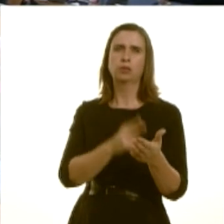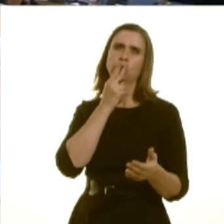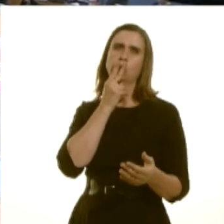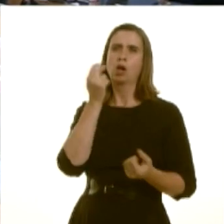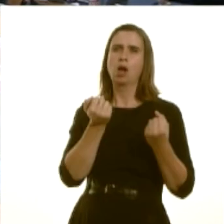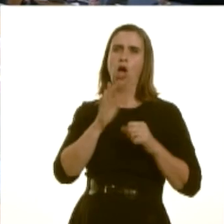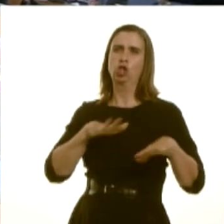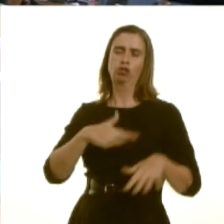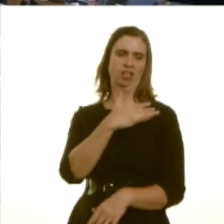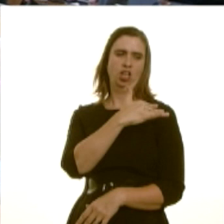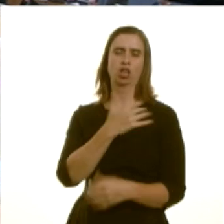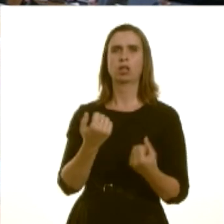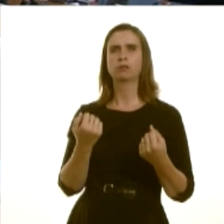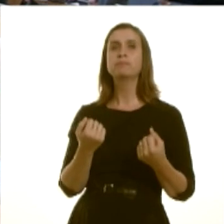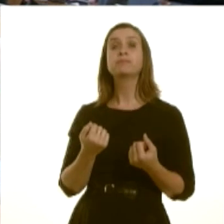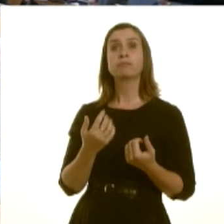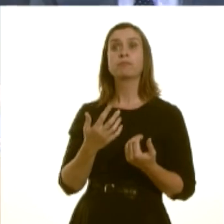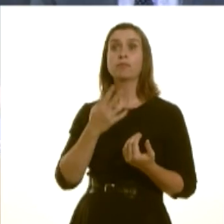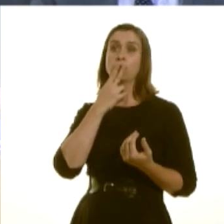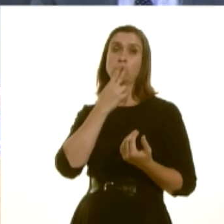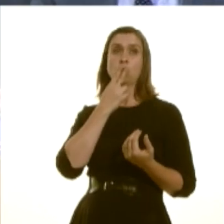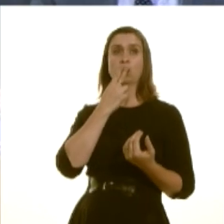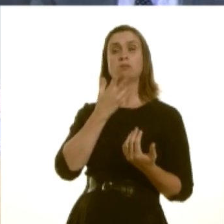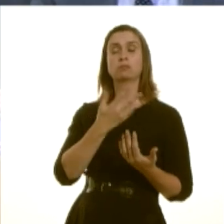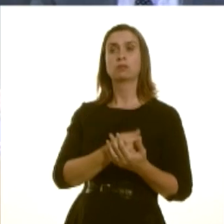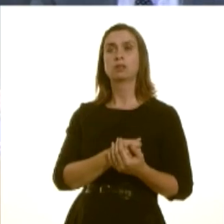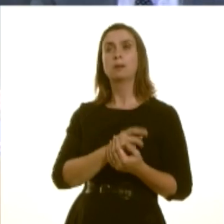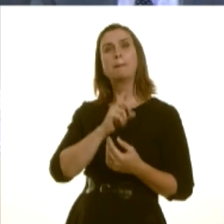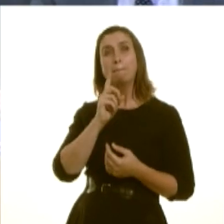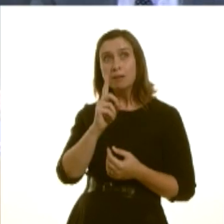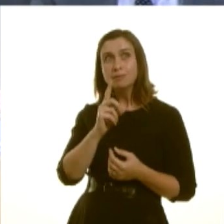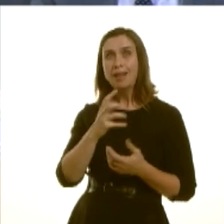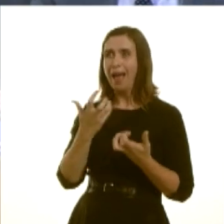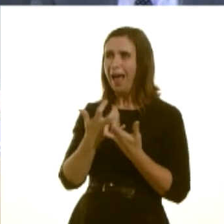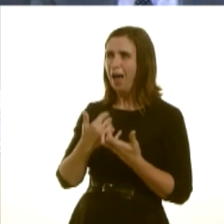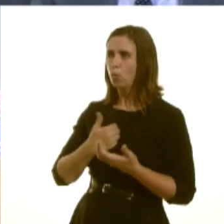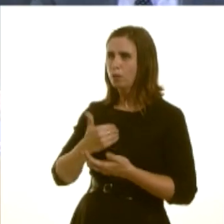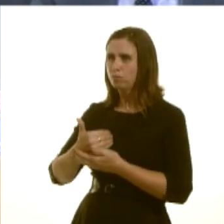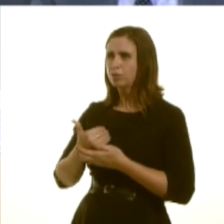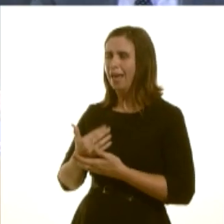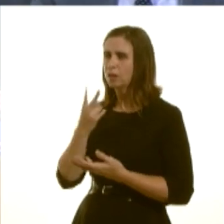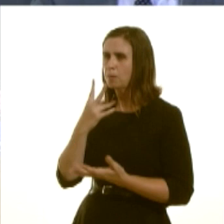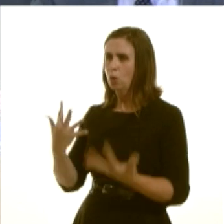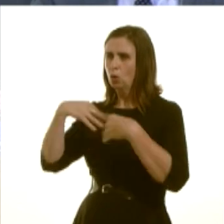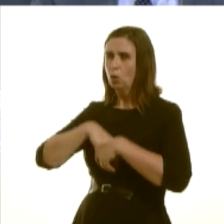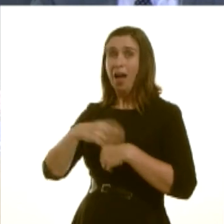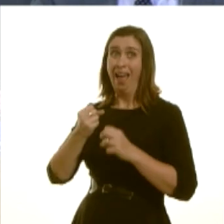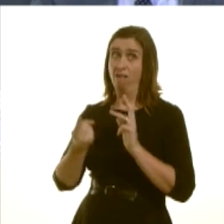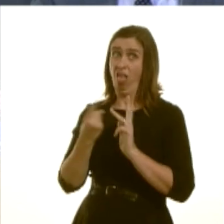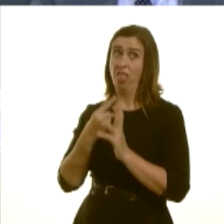should have got on with some time ago, but, of course, this is not a silver bullet to protect young children from smoke, as there are other measures that the Welsh Government